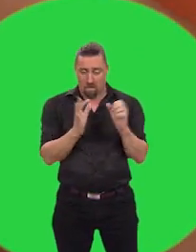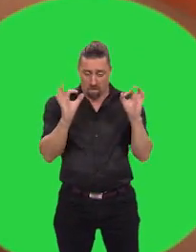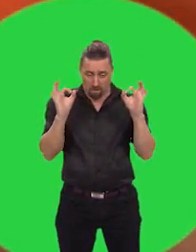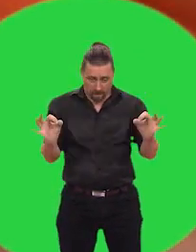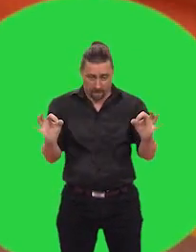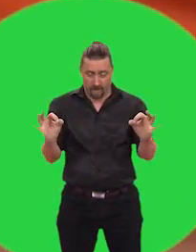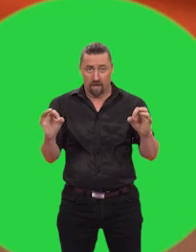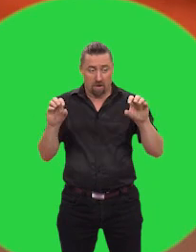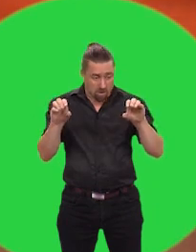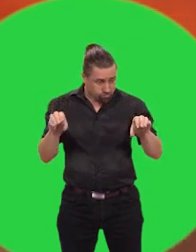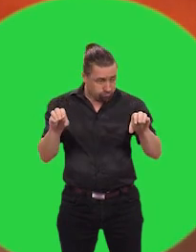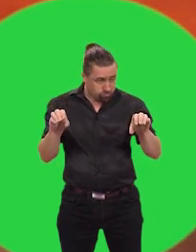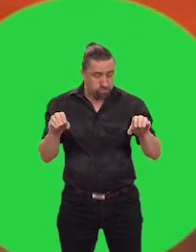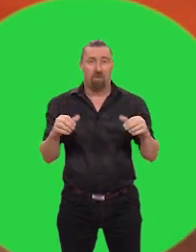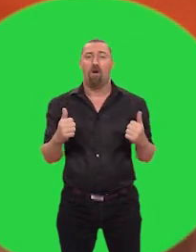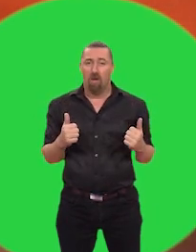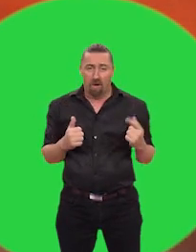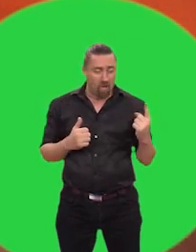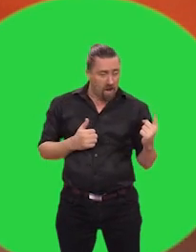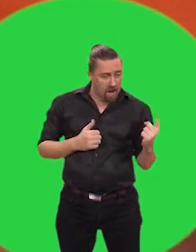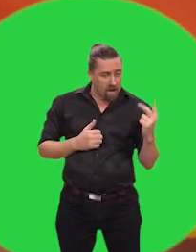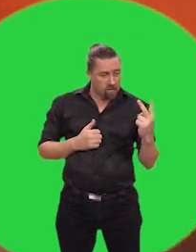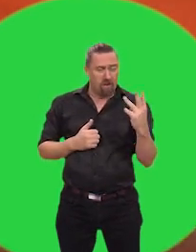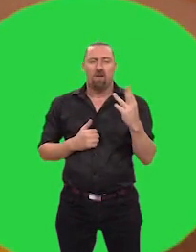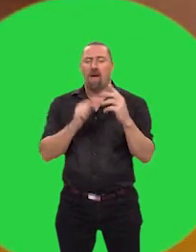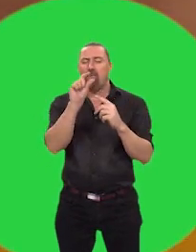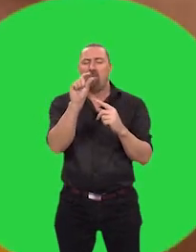and then add one, two, three little pom poms